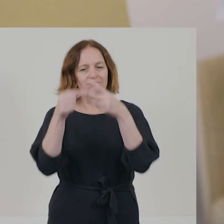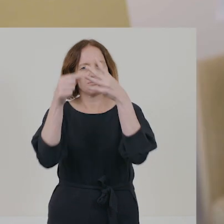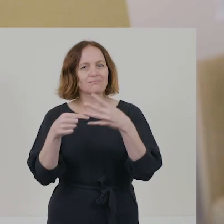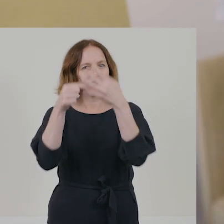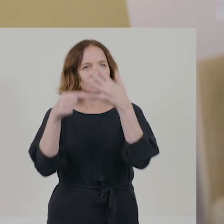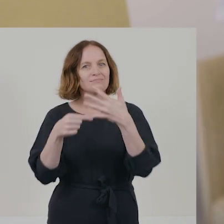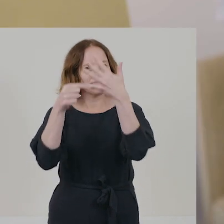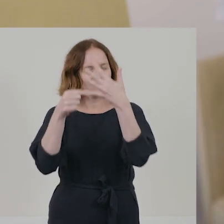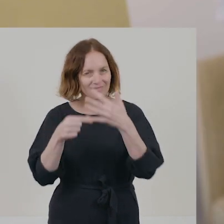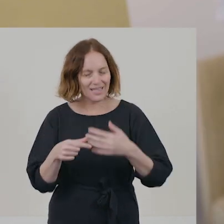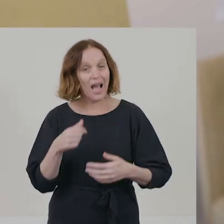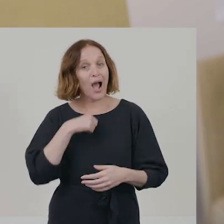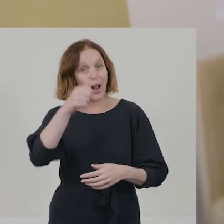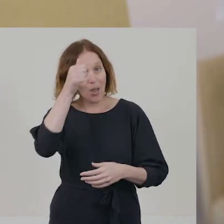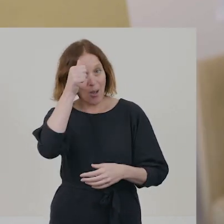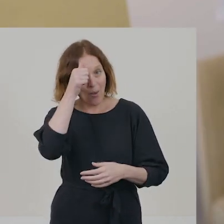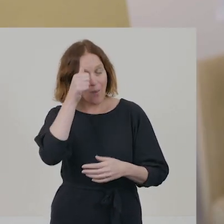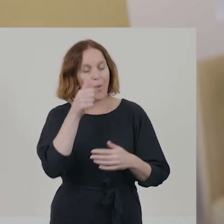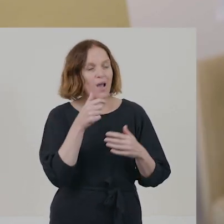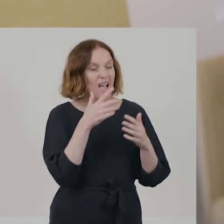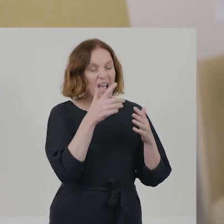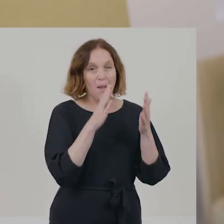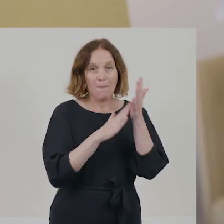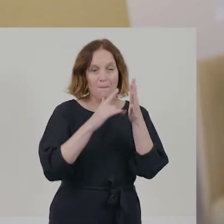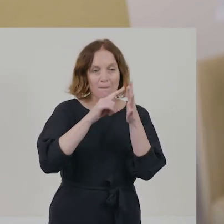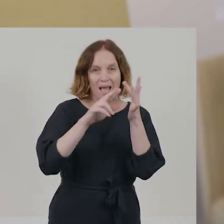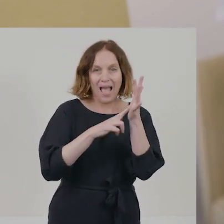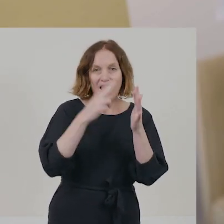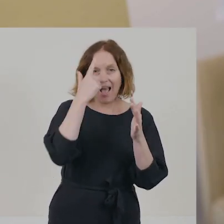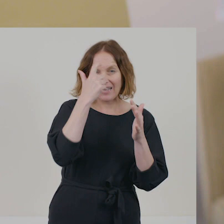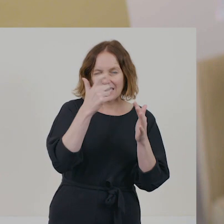So I know that the main idea of a text is really important when it comes to summarising.